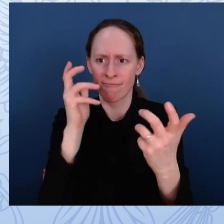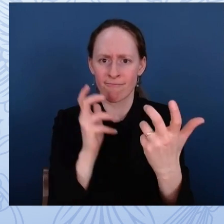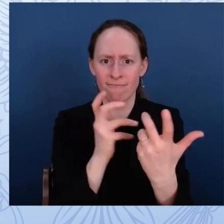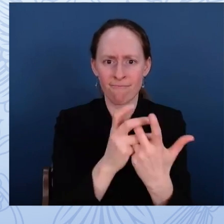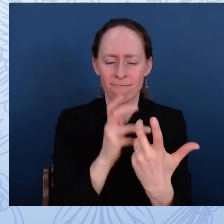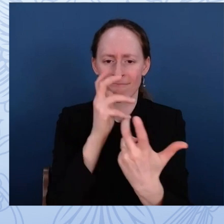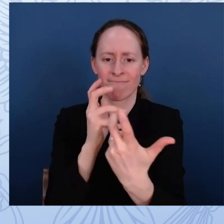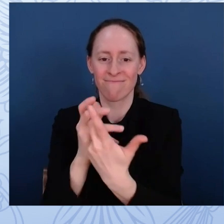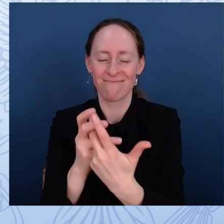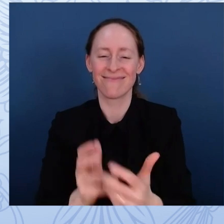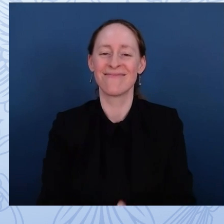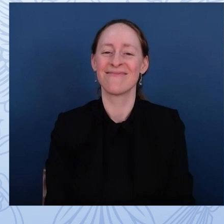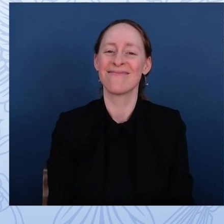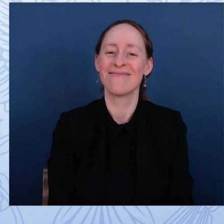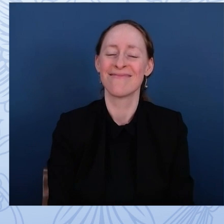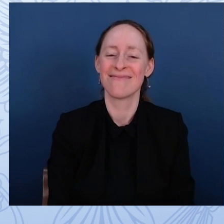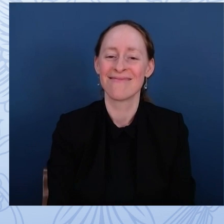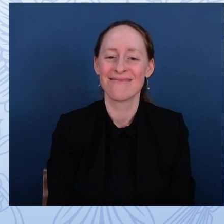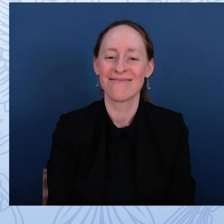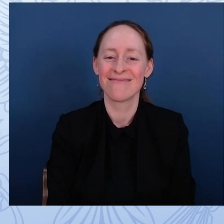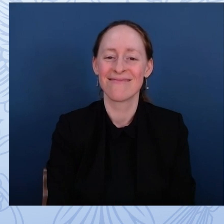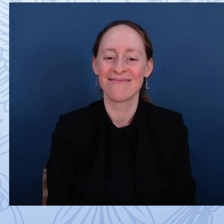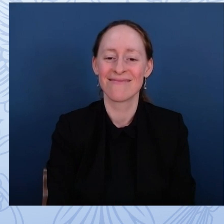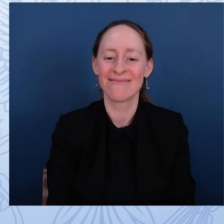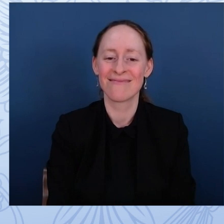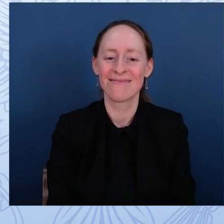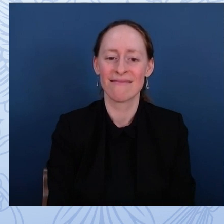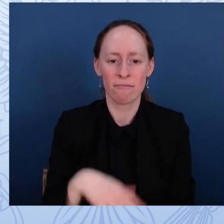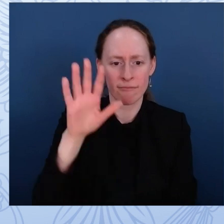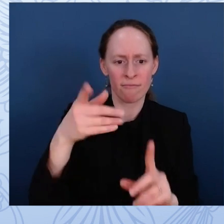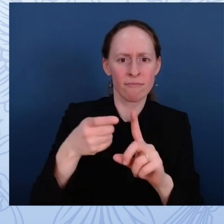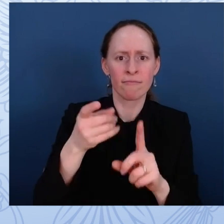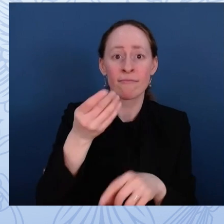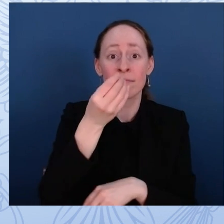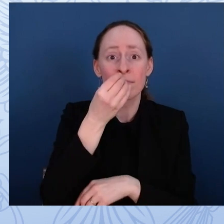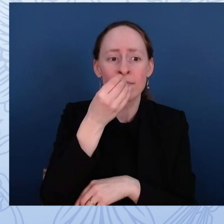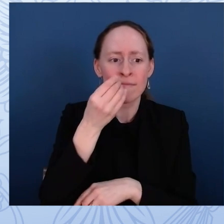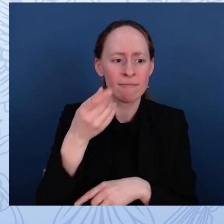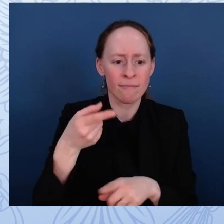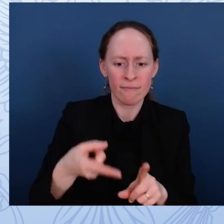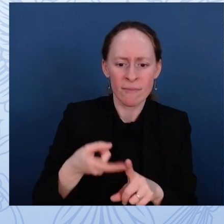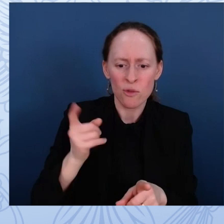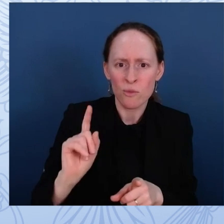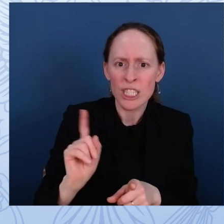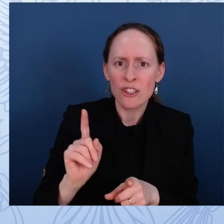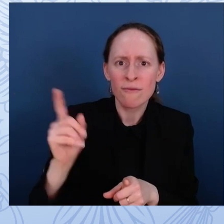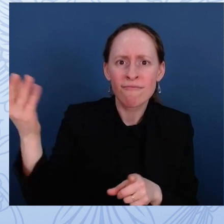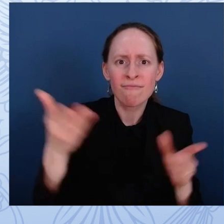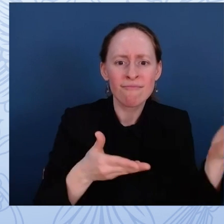The ingredients come from the vast areas of the United States, the morels came from Oregon.